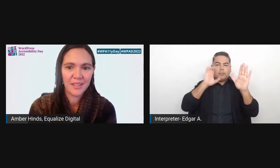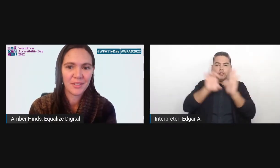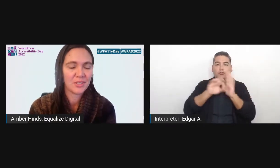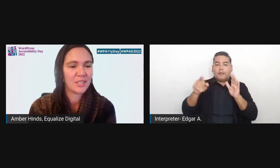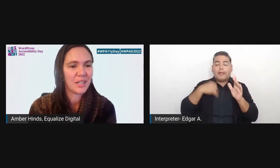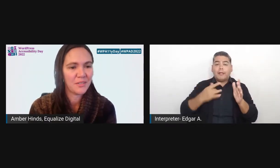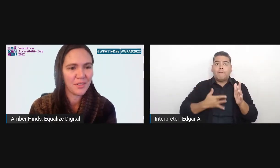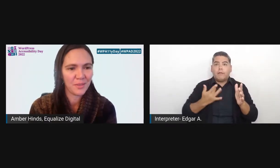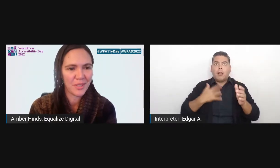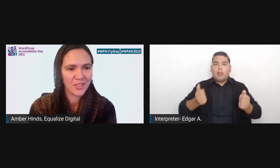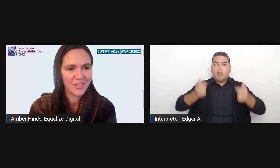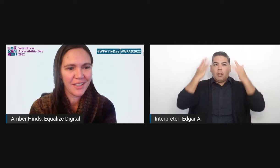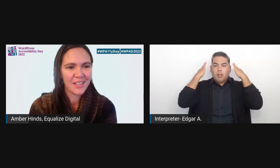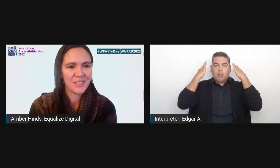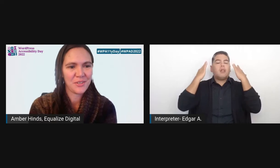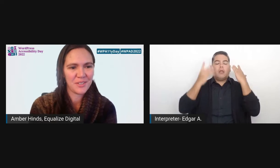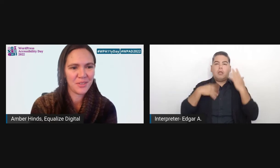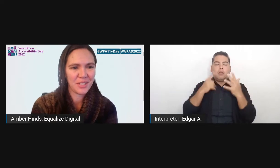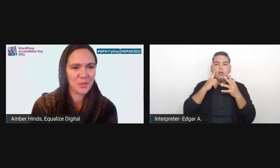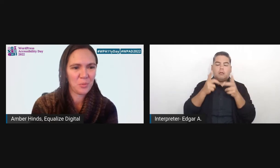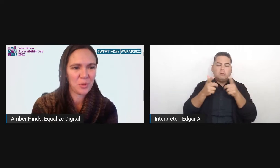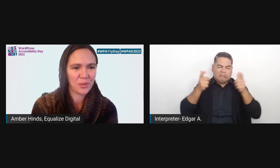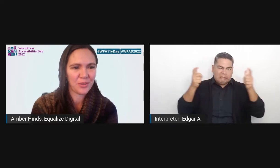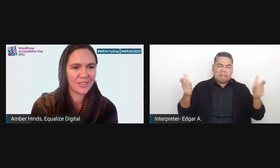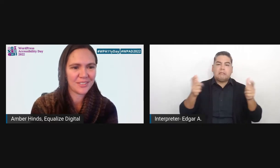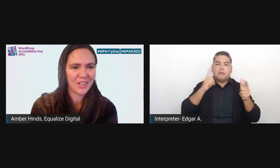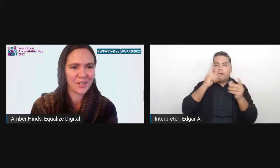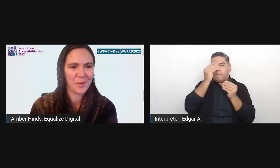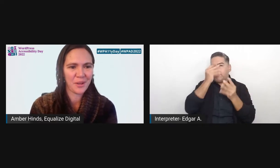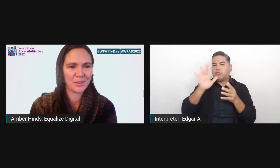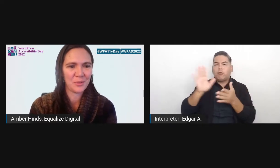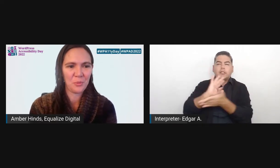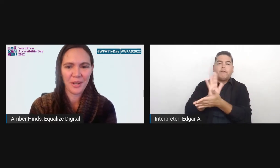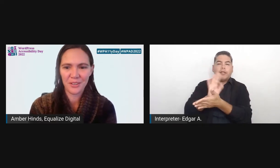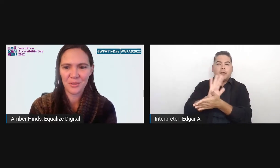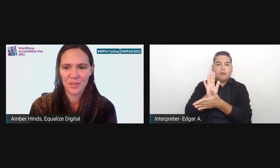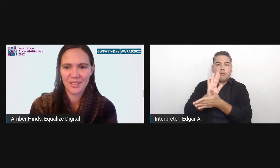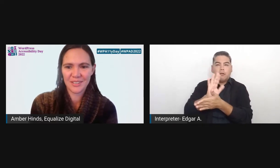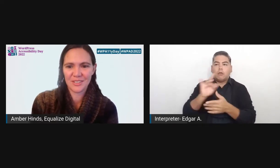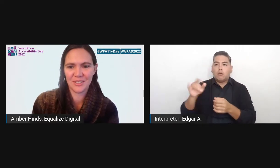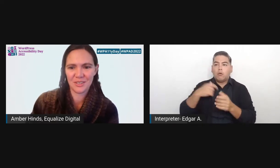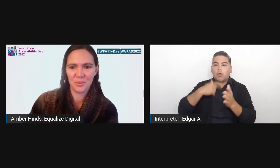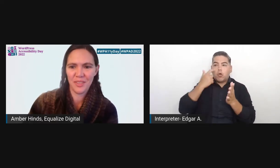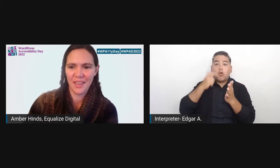and there’s a ton of information. His video will talk about where you can get started with that